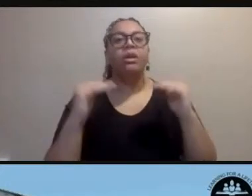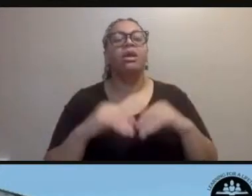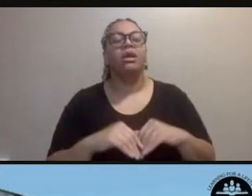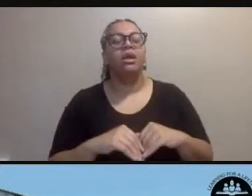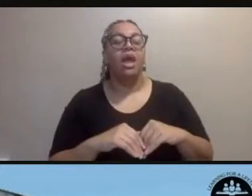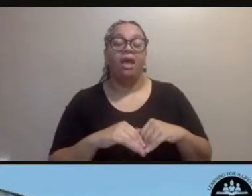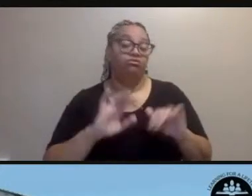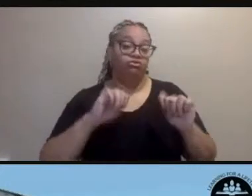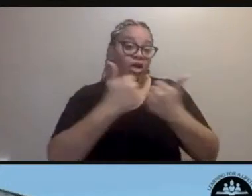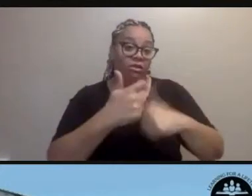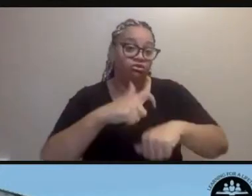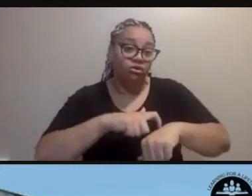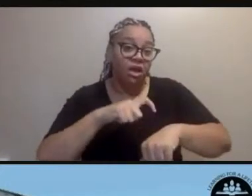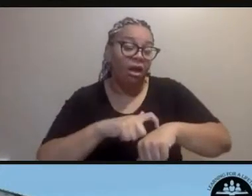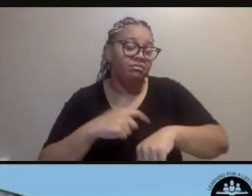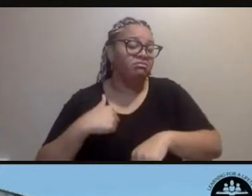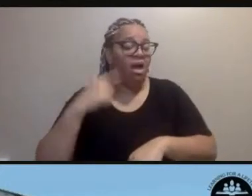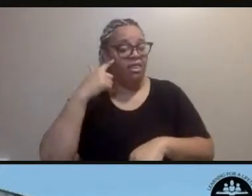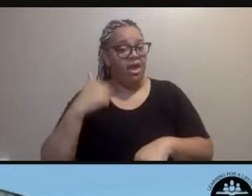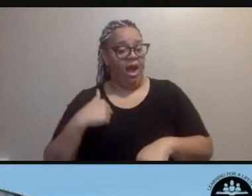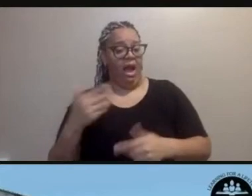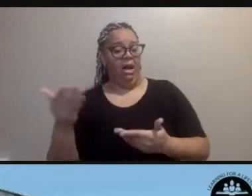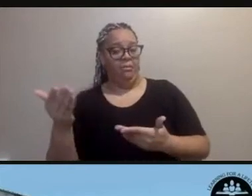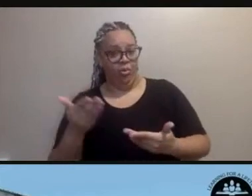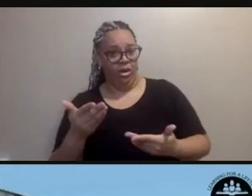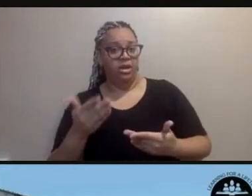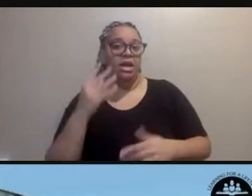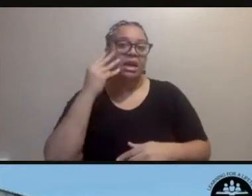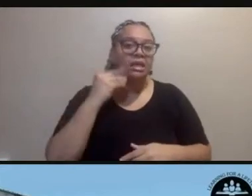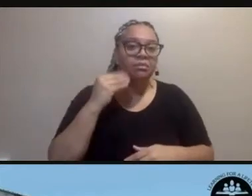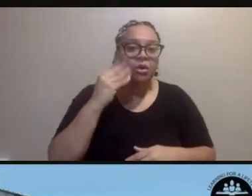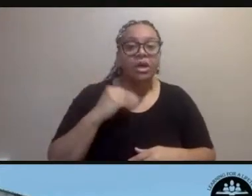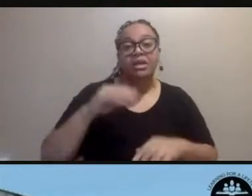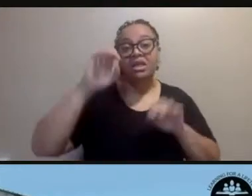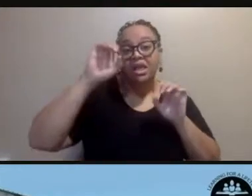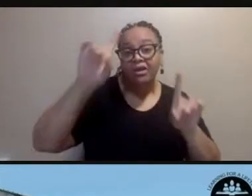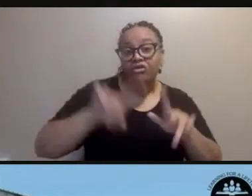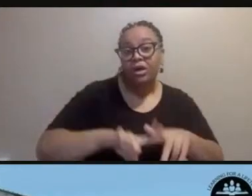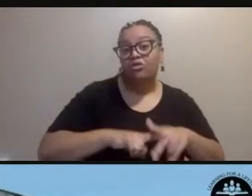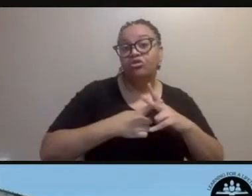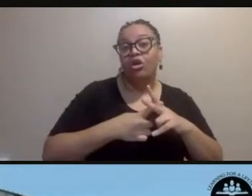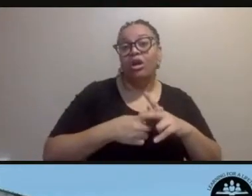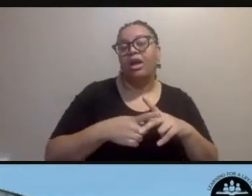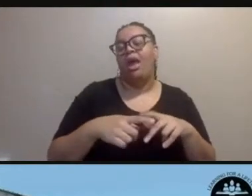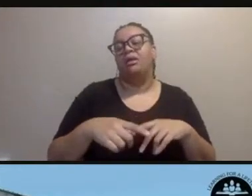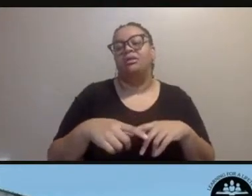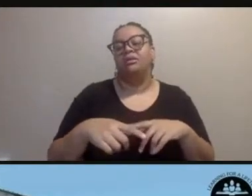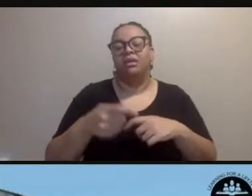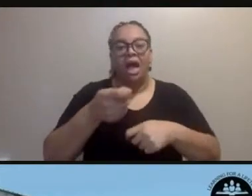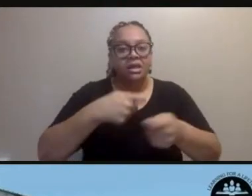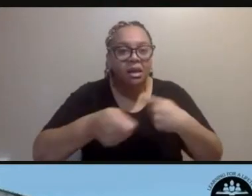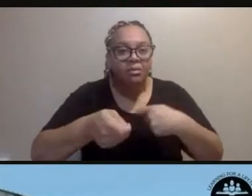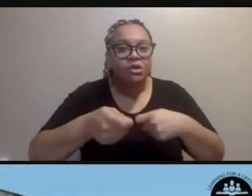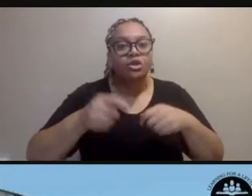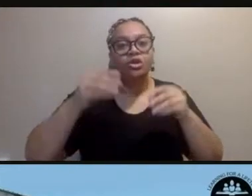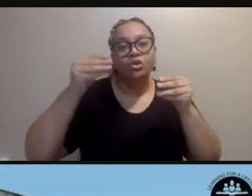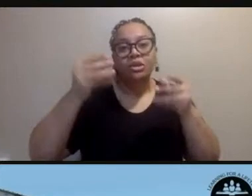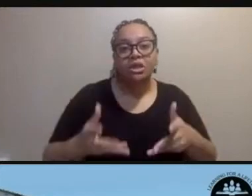AS SOME OF THE HEARTACHE OF LEADING EDUCATIONAL EQUITY AND IN VERY CHALLENGING TIMES I